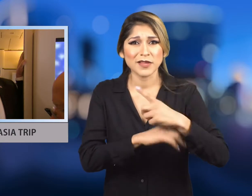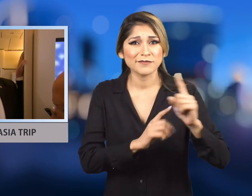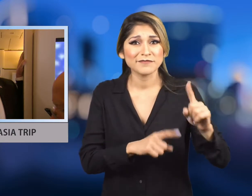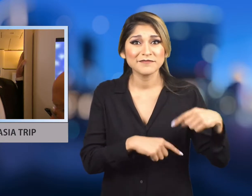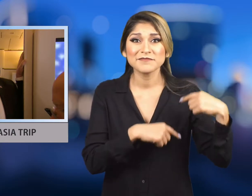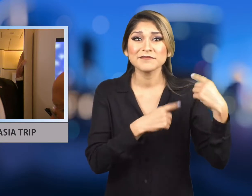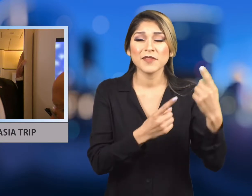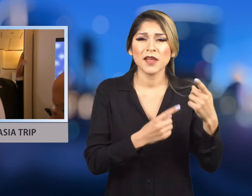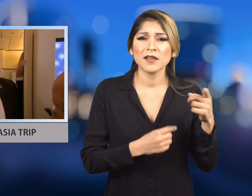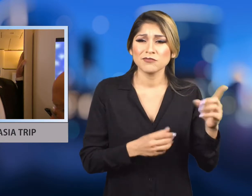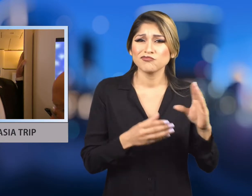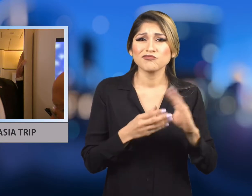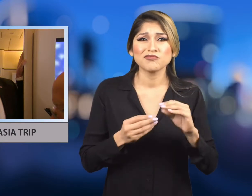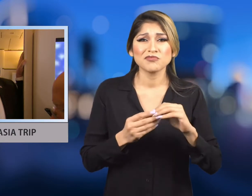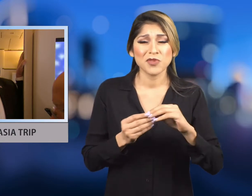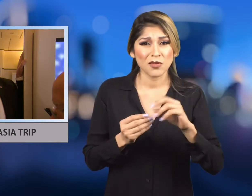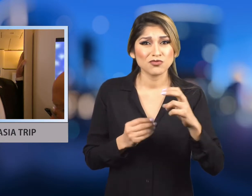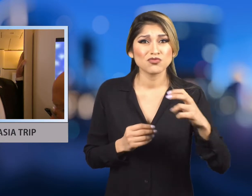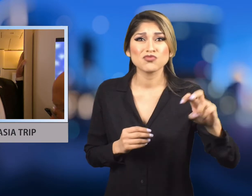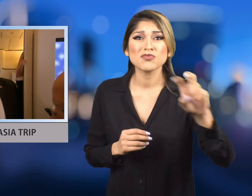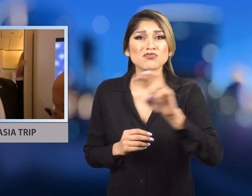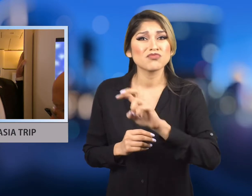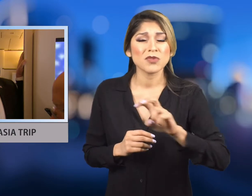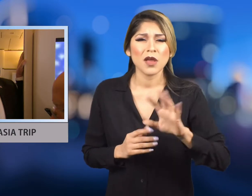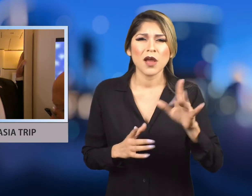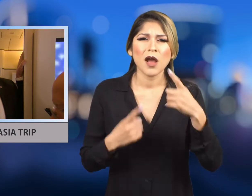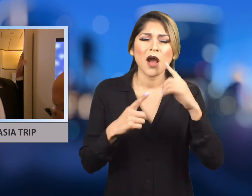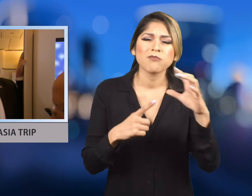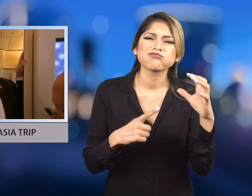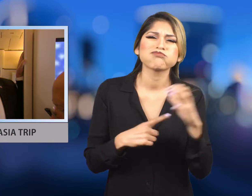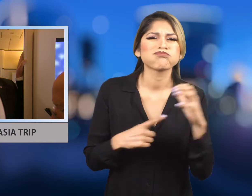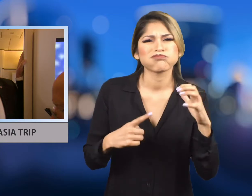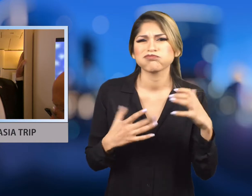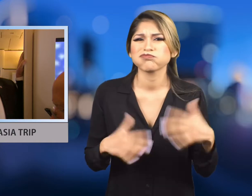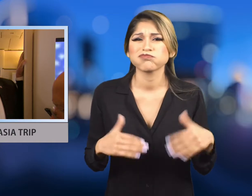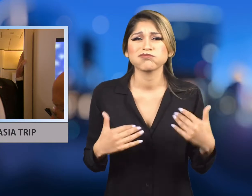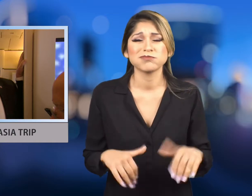Asia. He called the trip a smashing success.